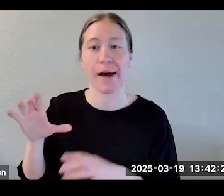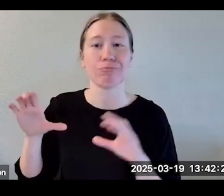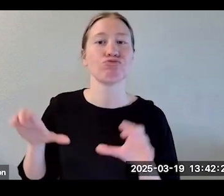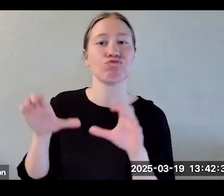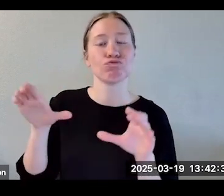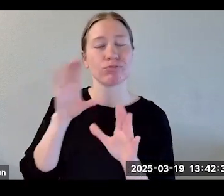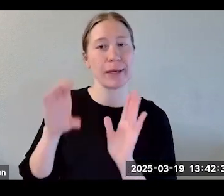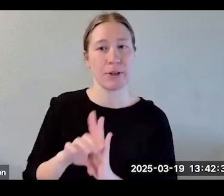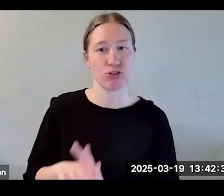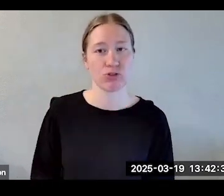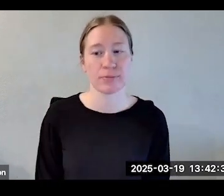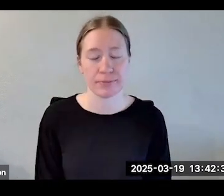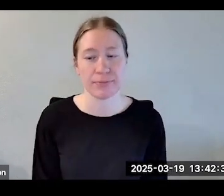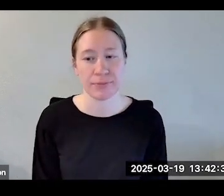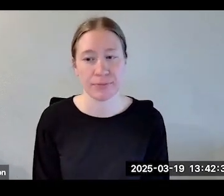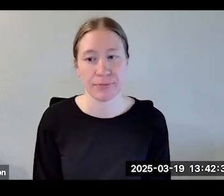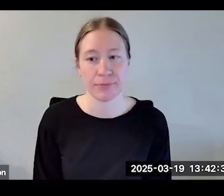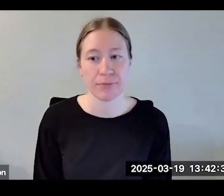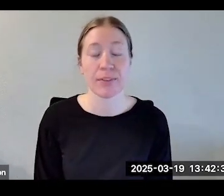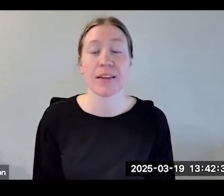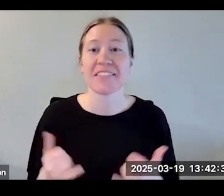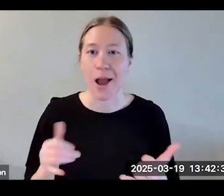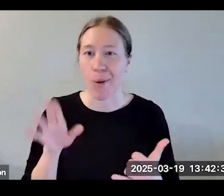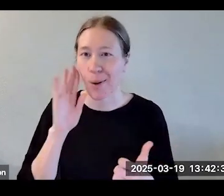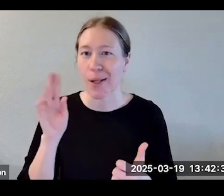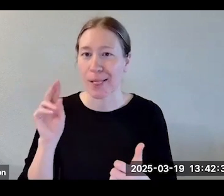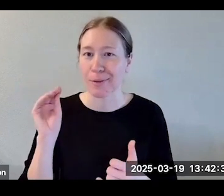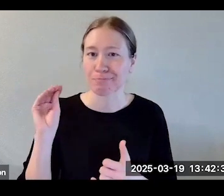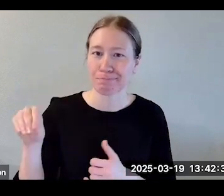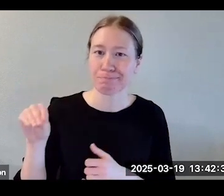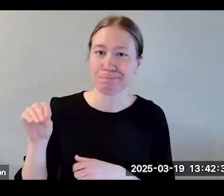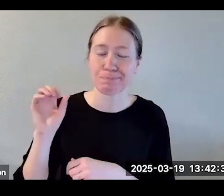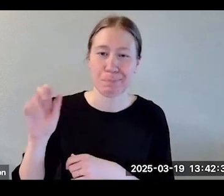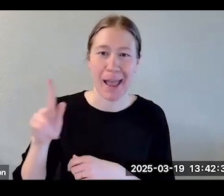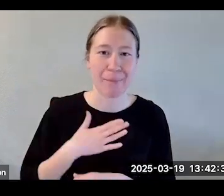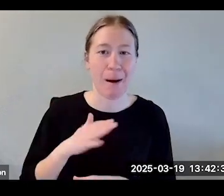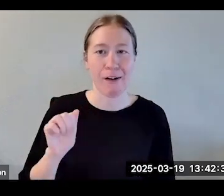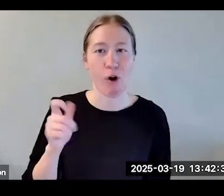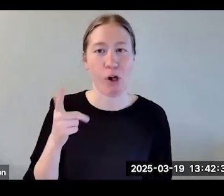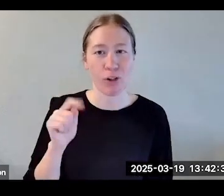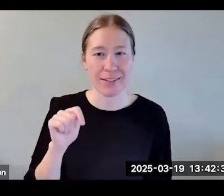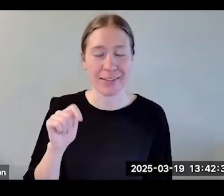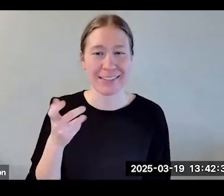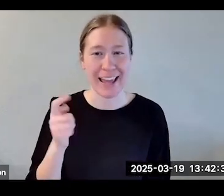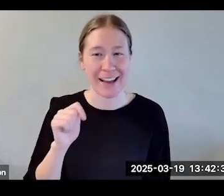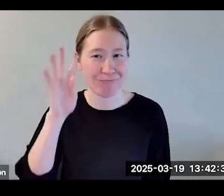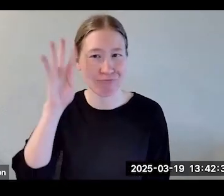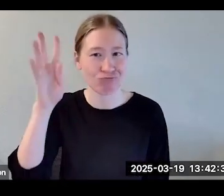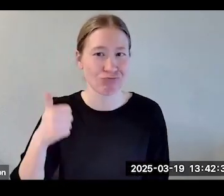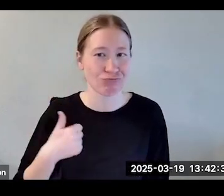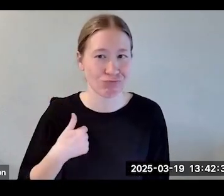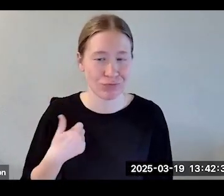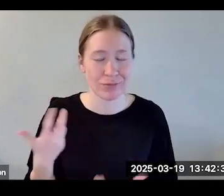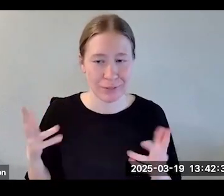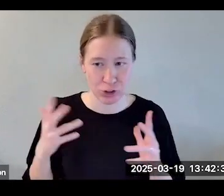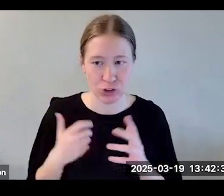I'm gonna uncheck that, re-enter my alt text that I've created, and I just brought up this feature